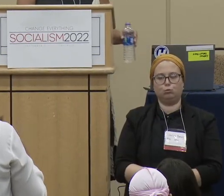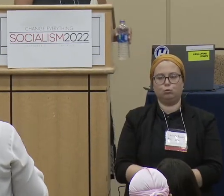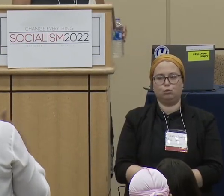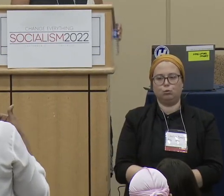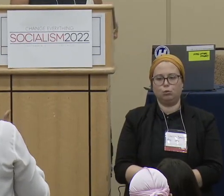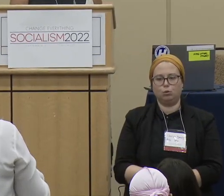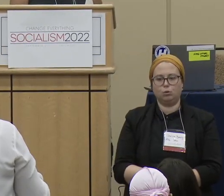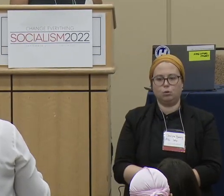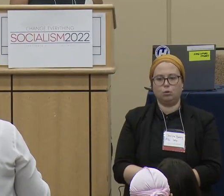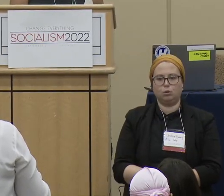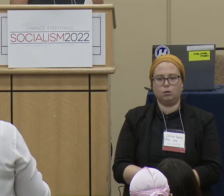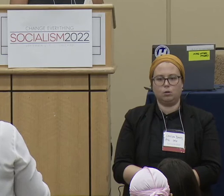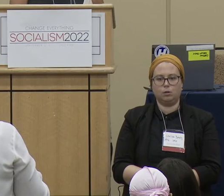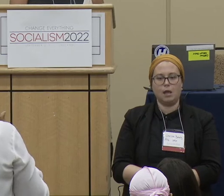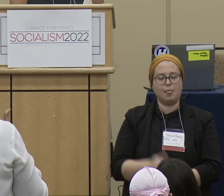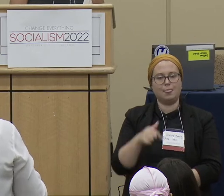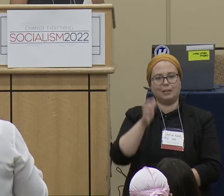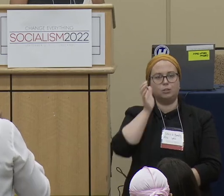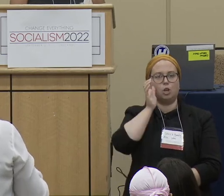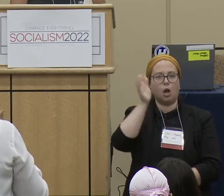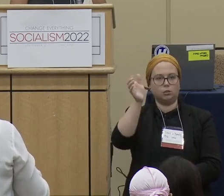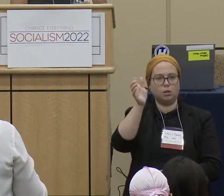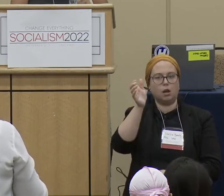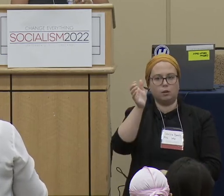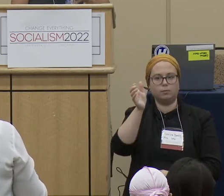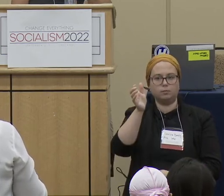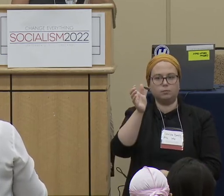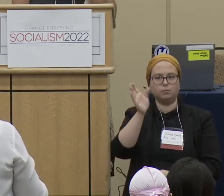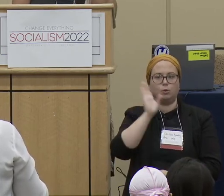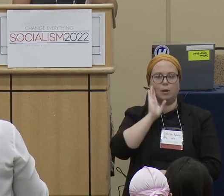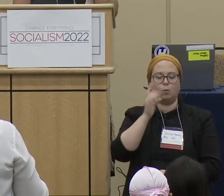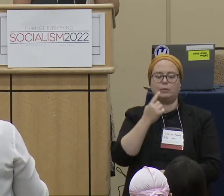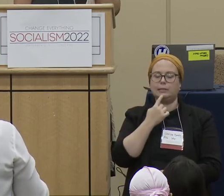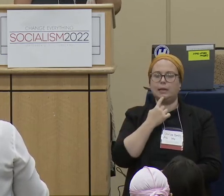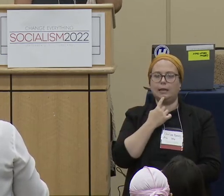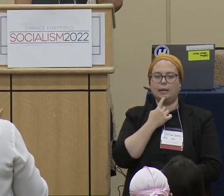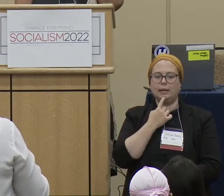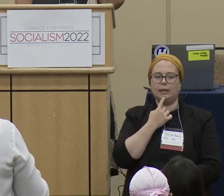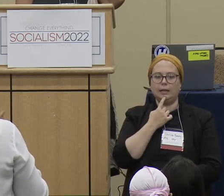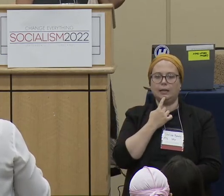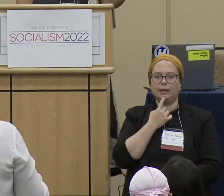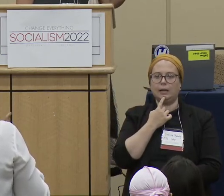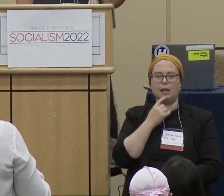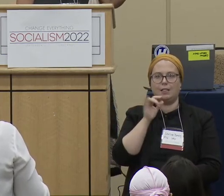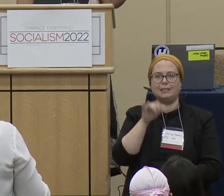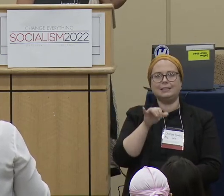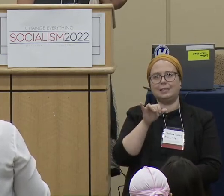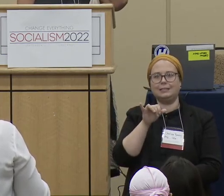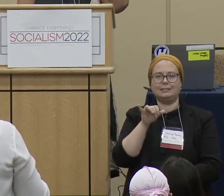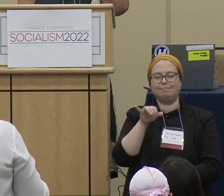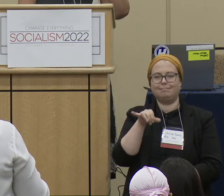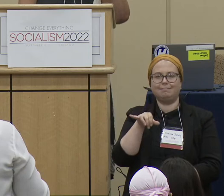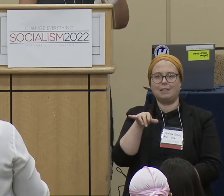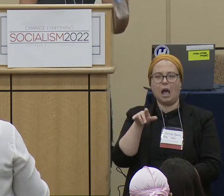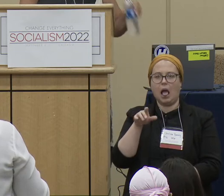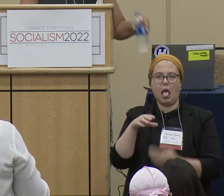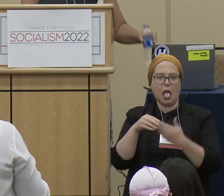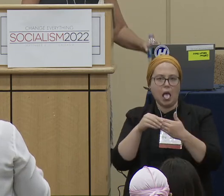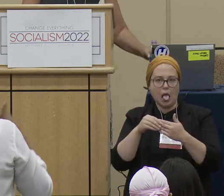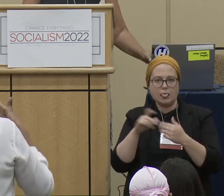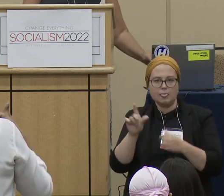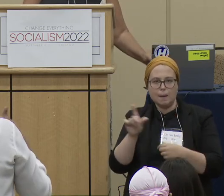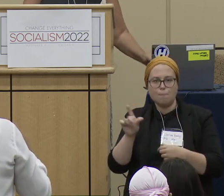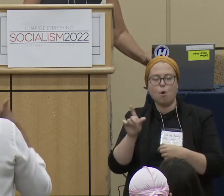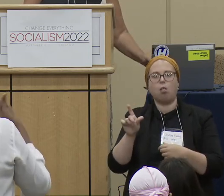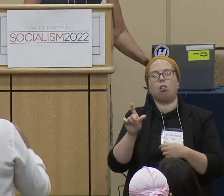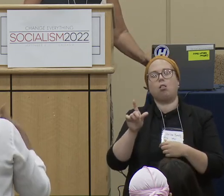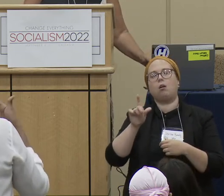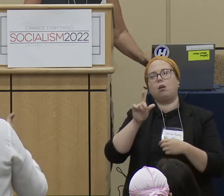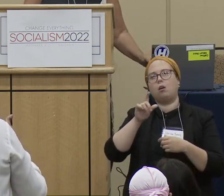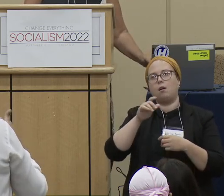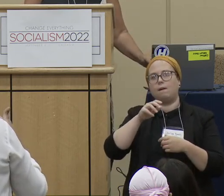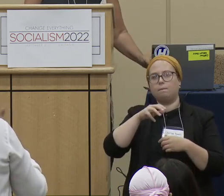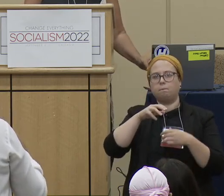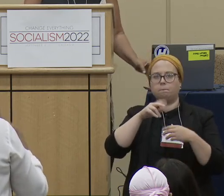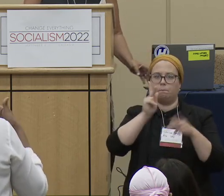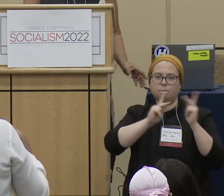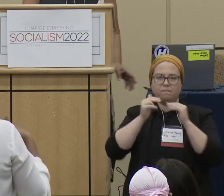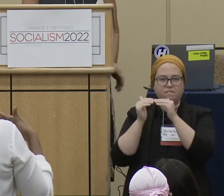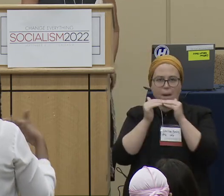how do we approach that . This concept I would go and